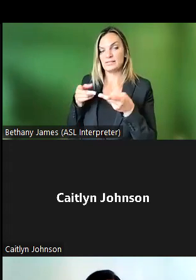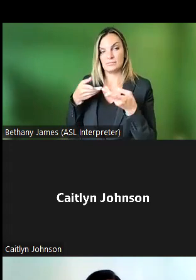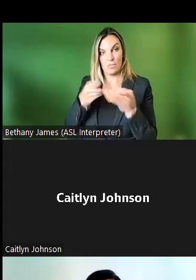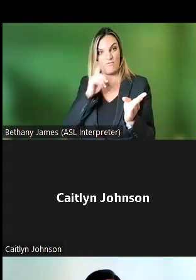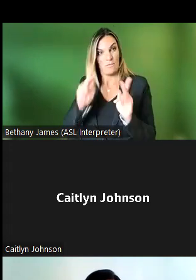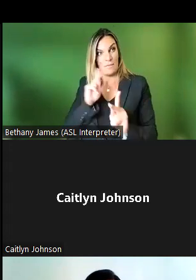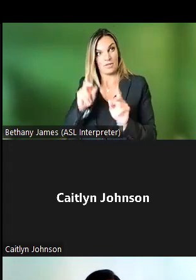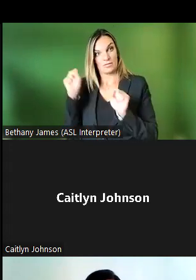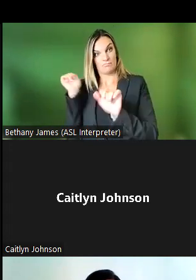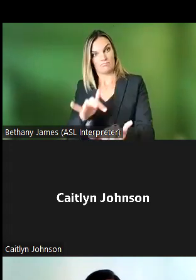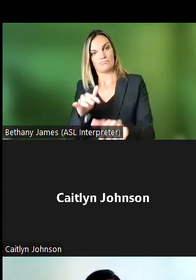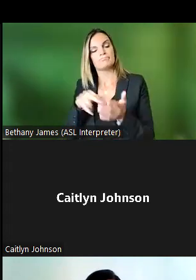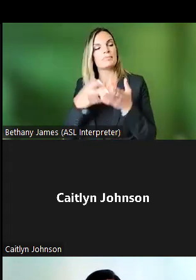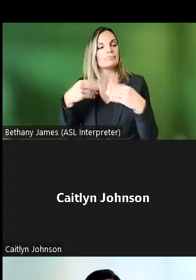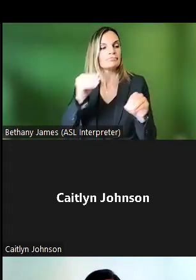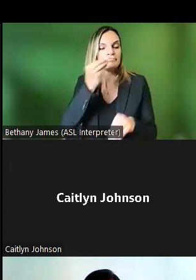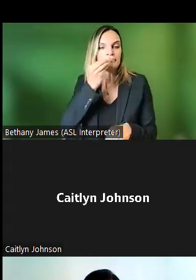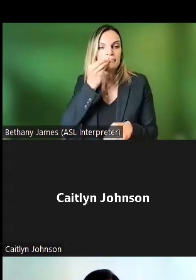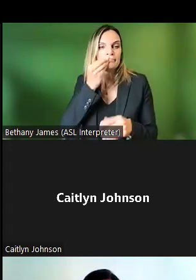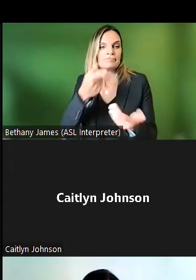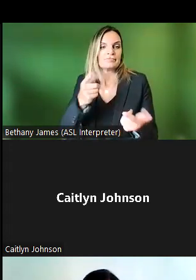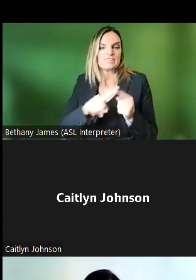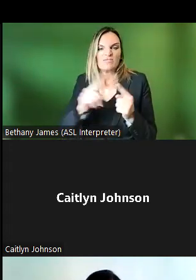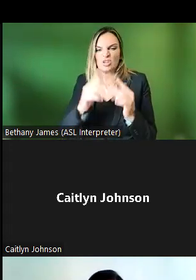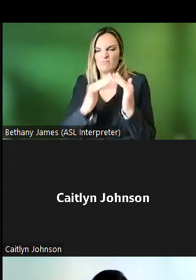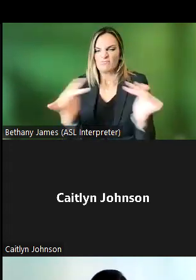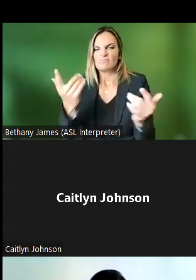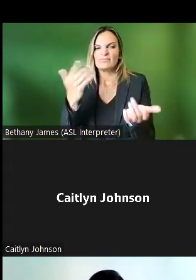So your grocery stores, retailers, doctor's office, lawyer's office.